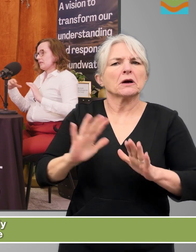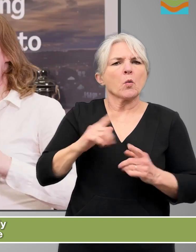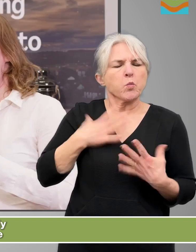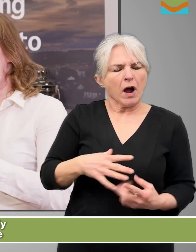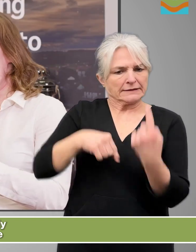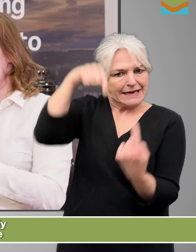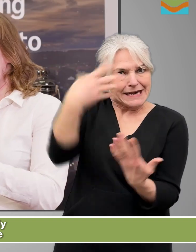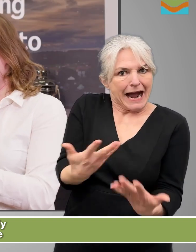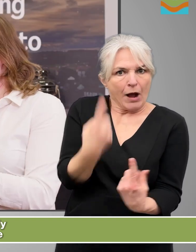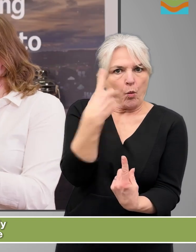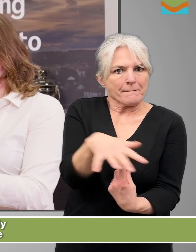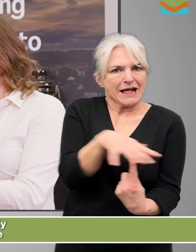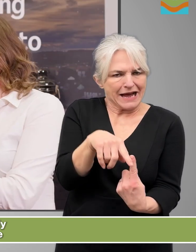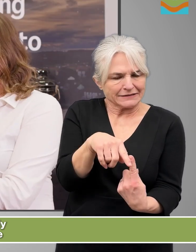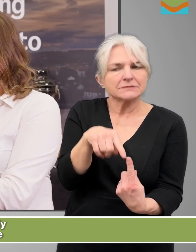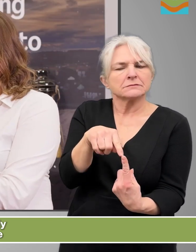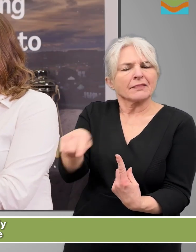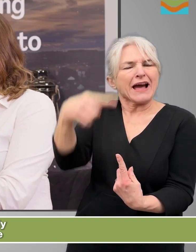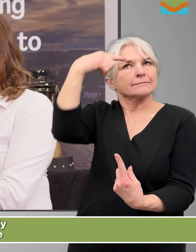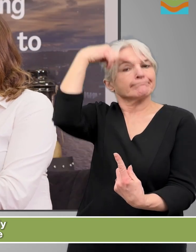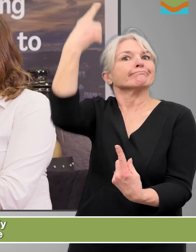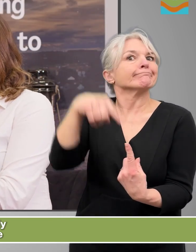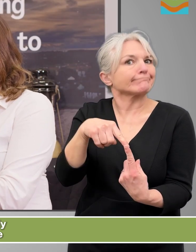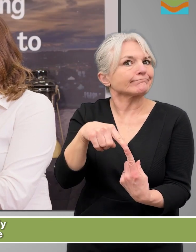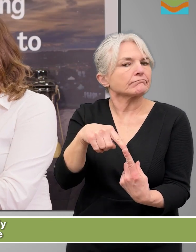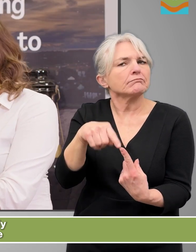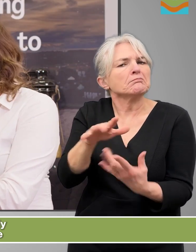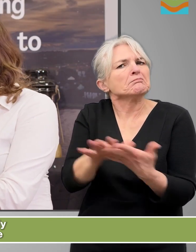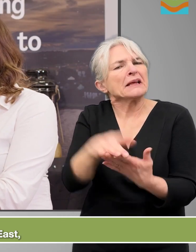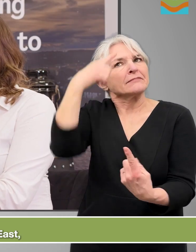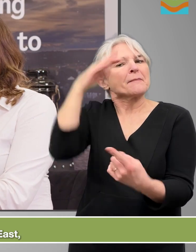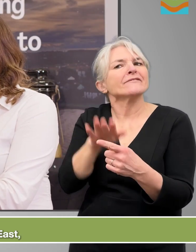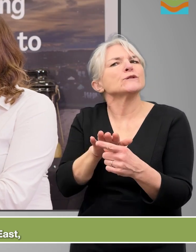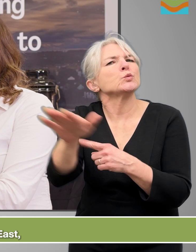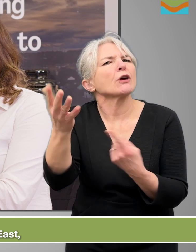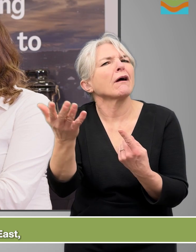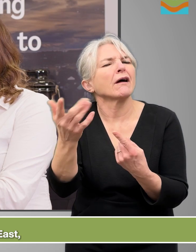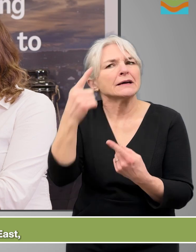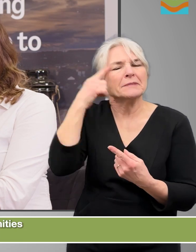So it's how we can locally produce a lot and create resilience within the North East,